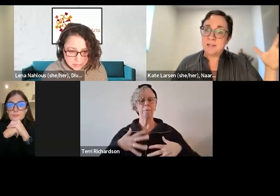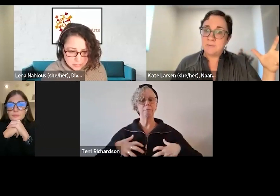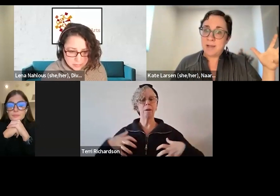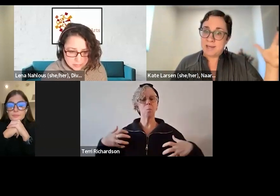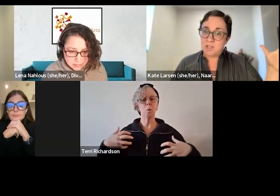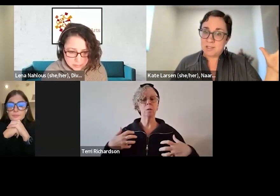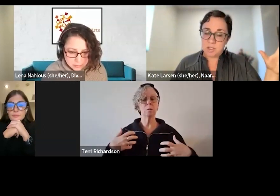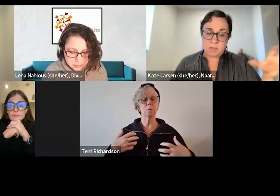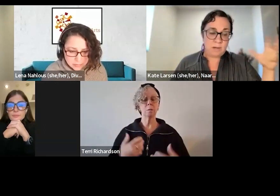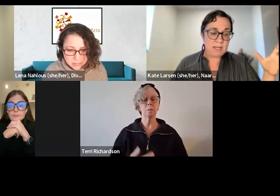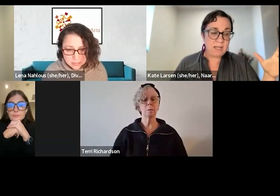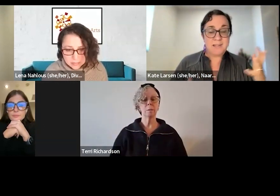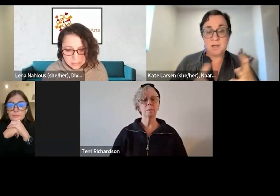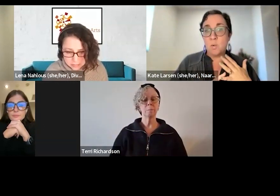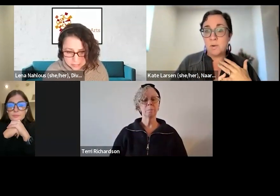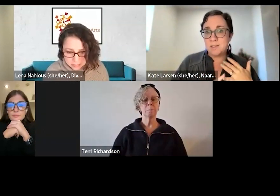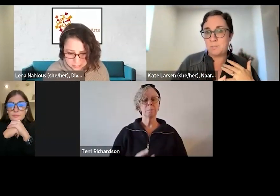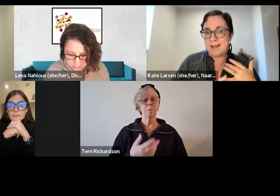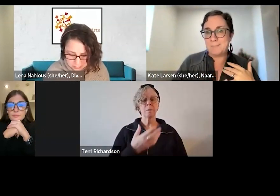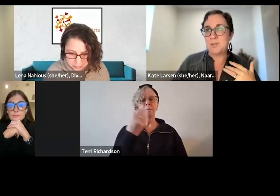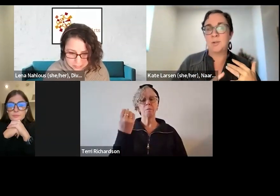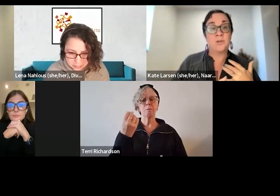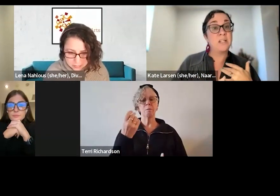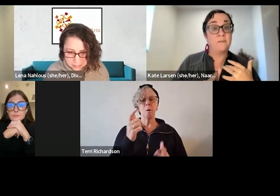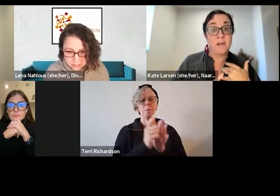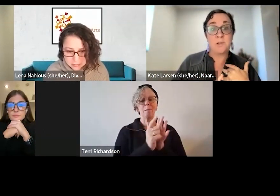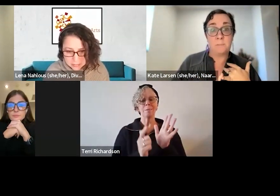in spite of our legislation, we recognised in order to be able to address the financial barriers